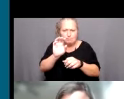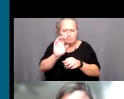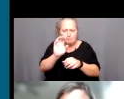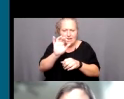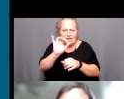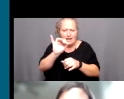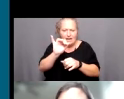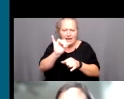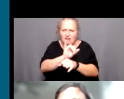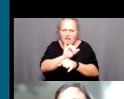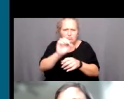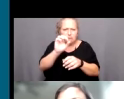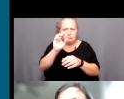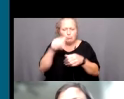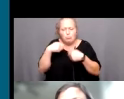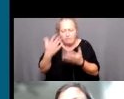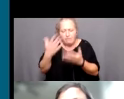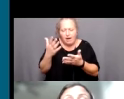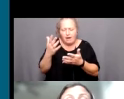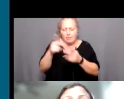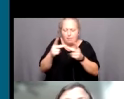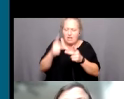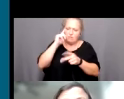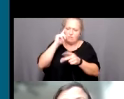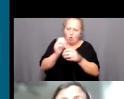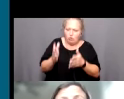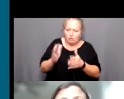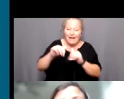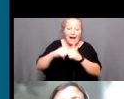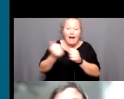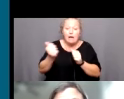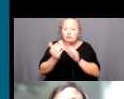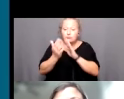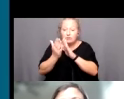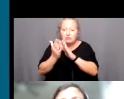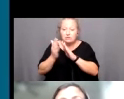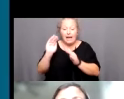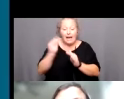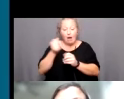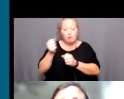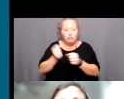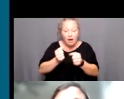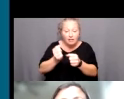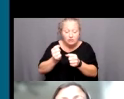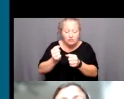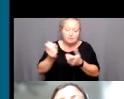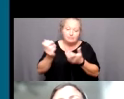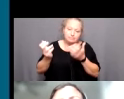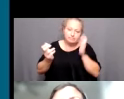In order to address this, one of our strategies has been to grow our